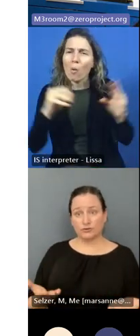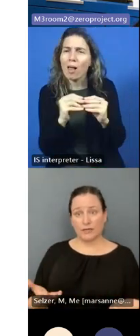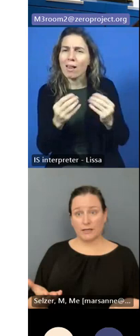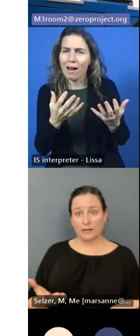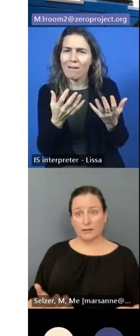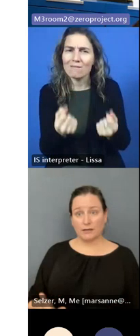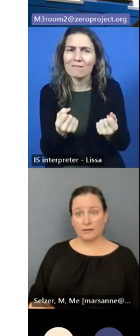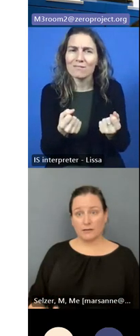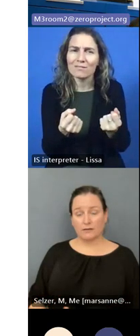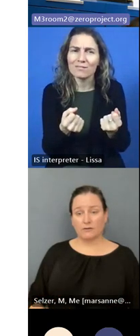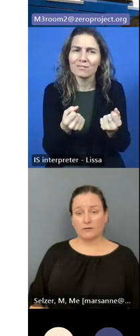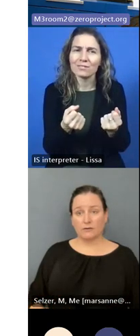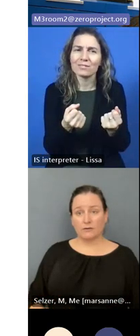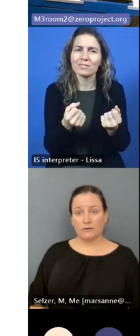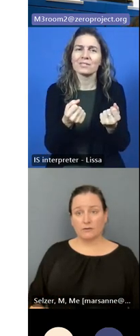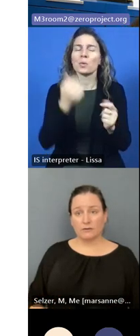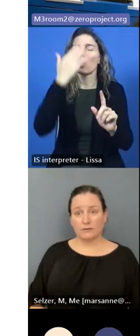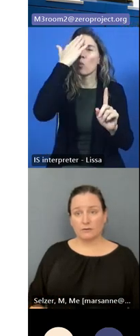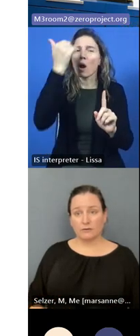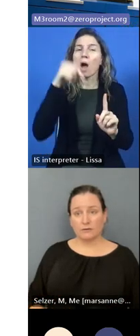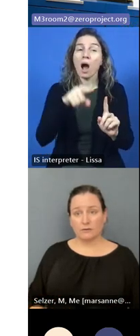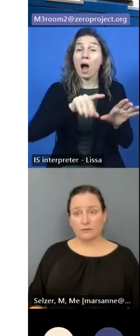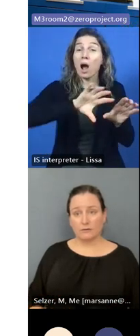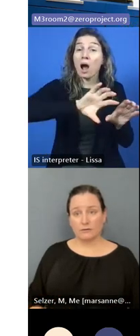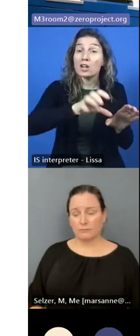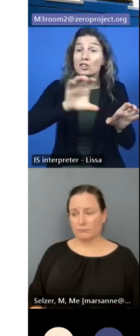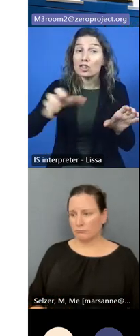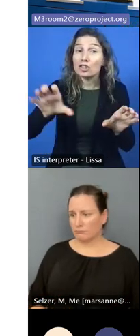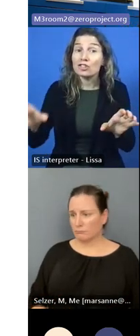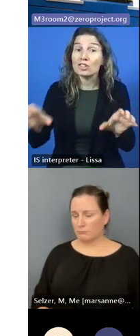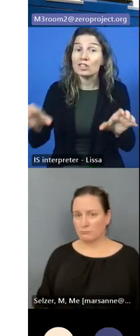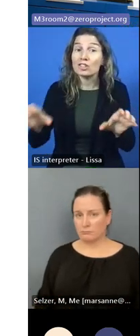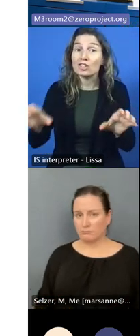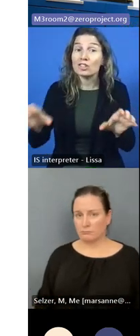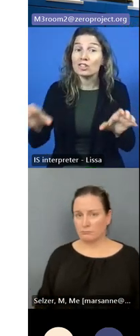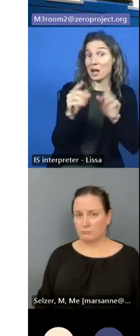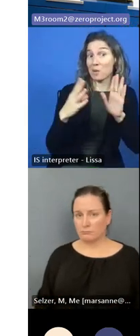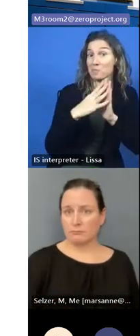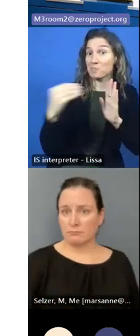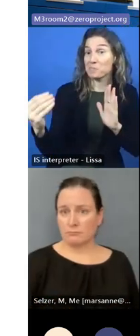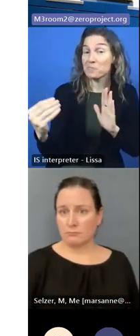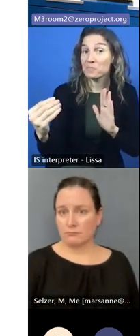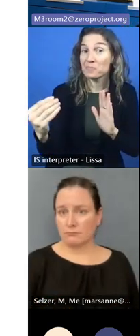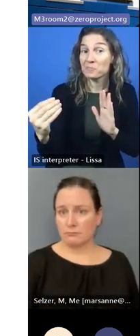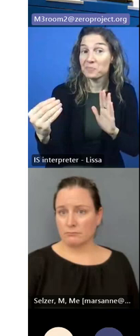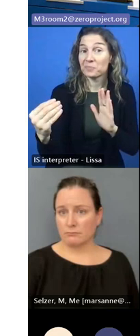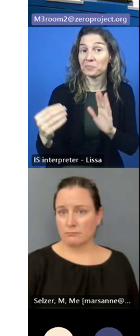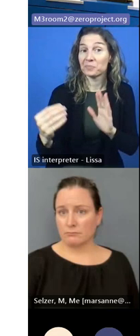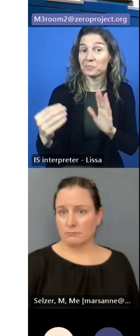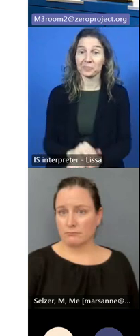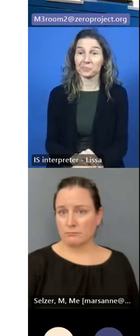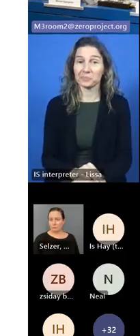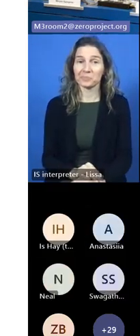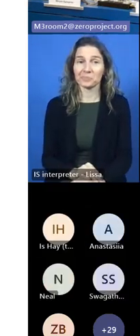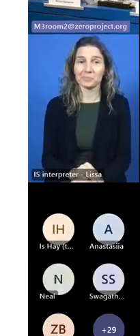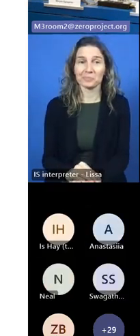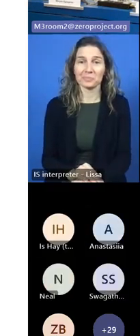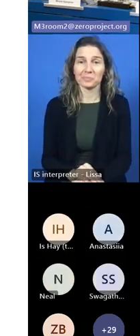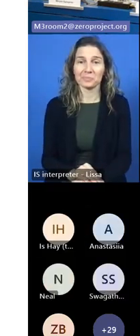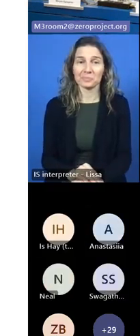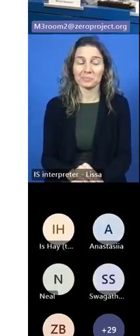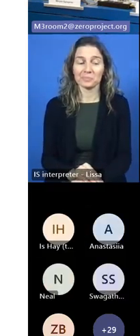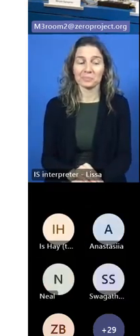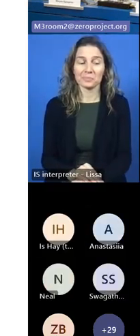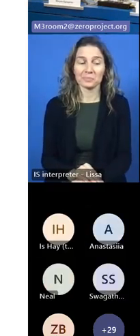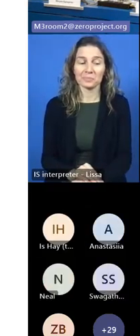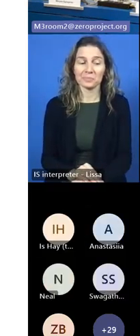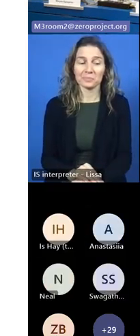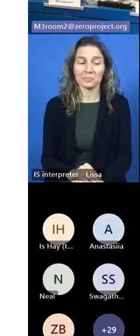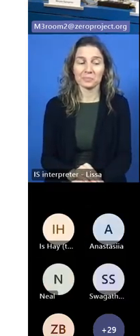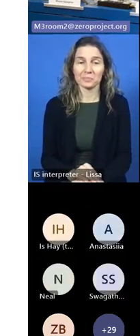to start the conversations in your countries. This project is about developing and how to make people